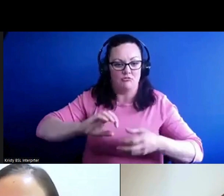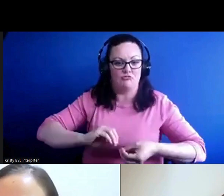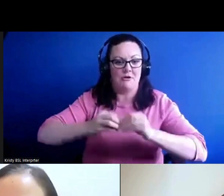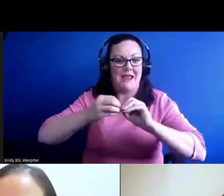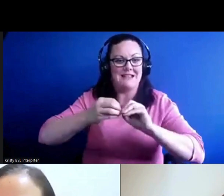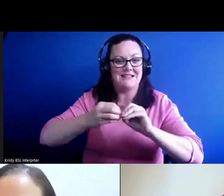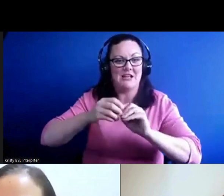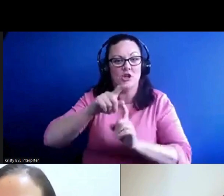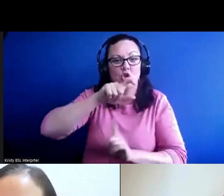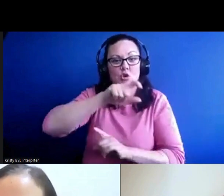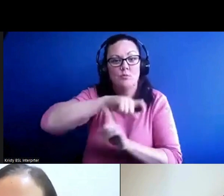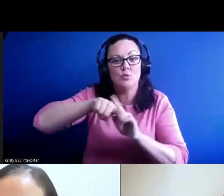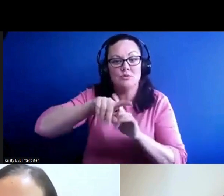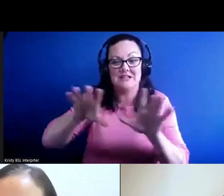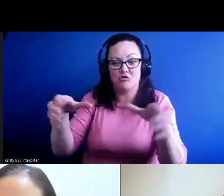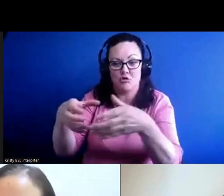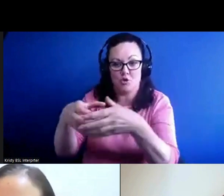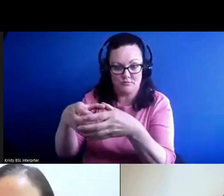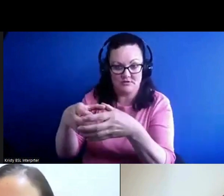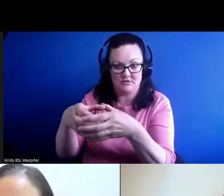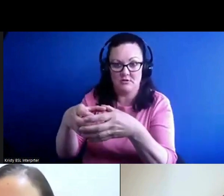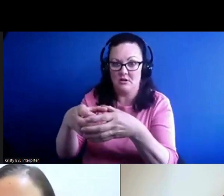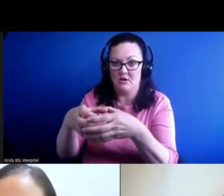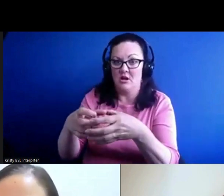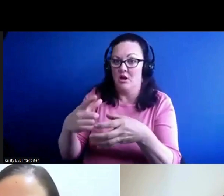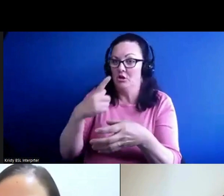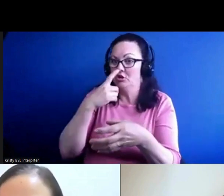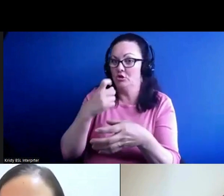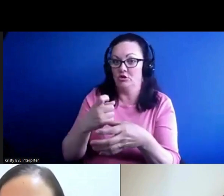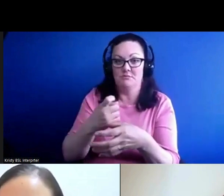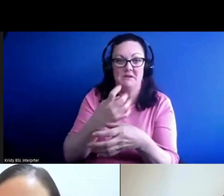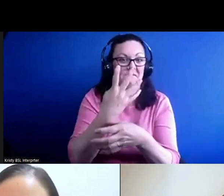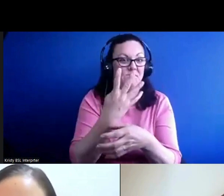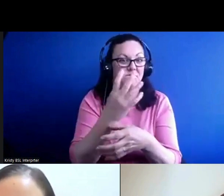groups can be anything ranging from 40 to 150 people.